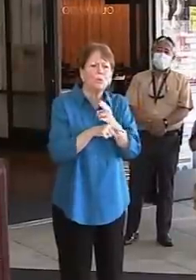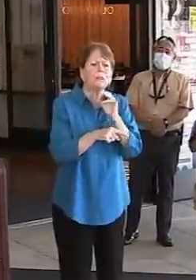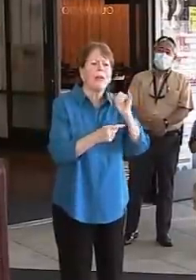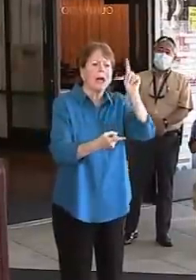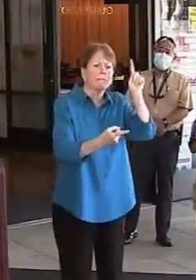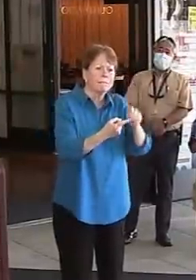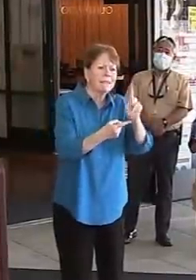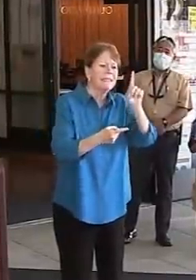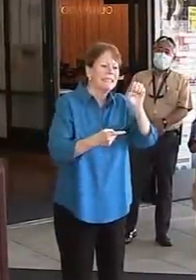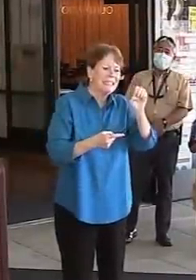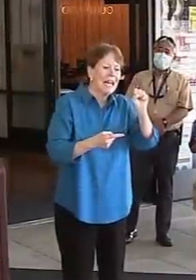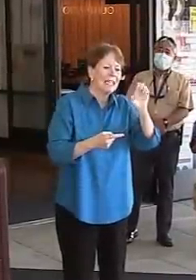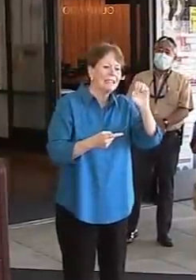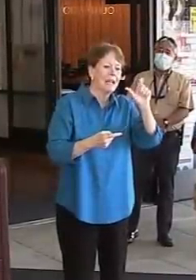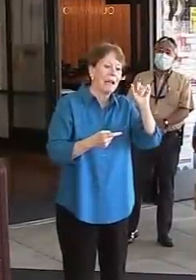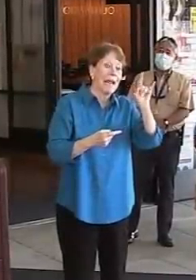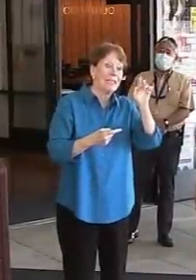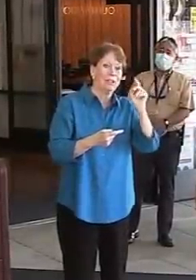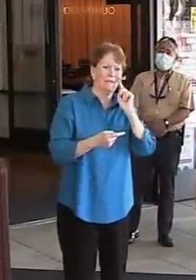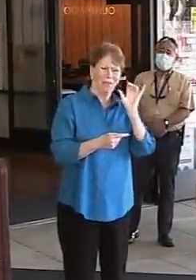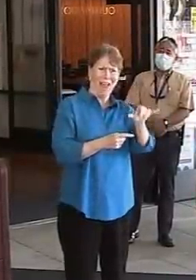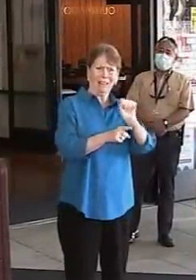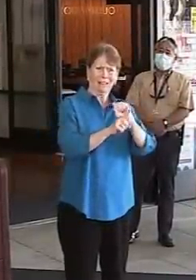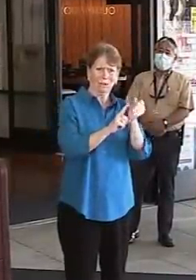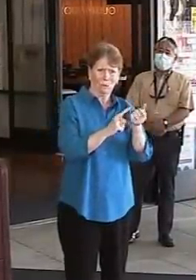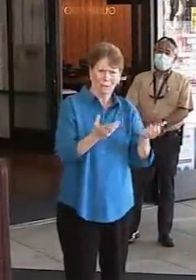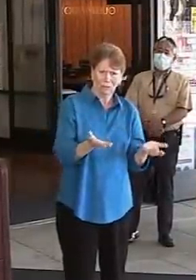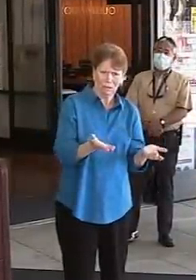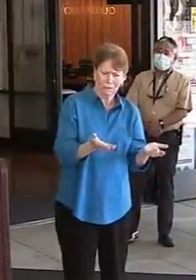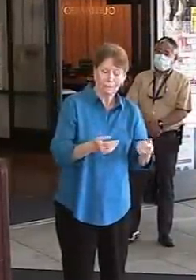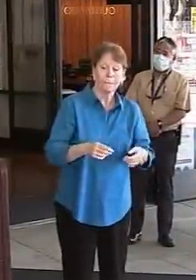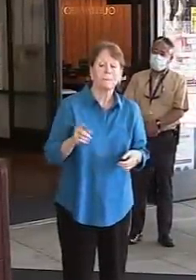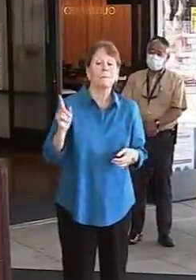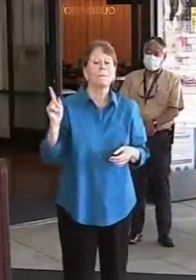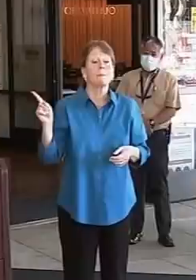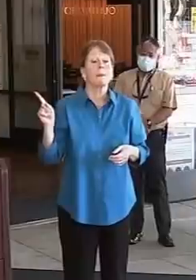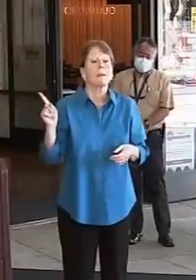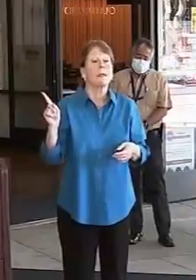ITS DE-ESCALATION POLICY. HOW WAS DE-ESCALATION USED HERE?